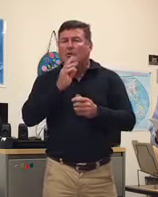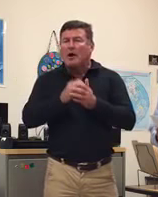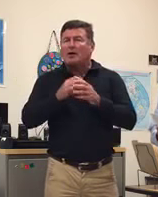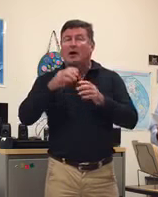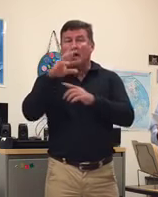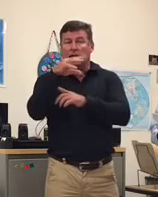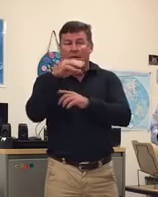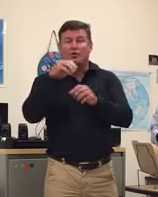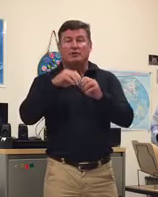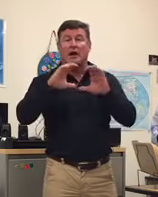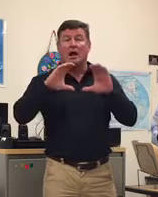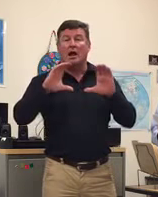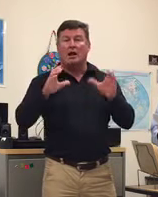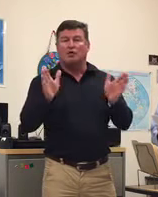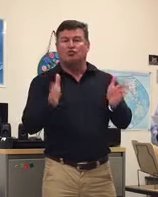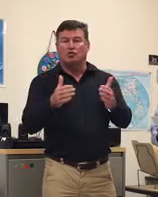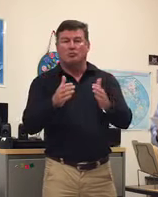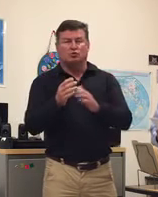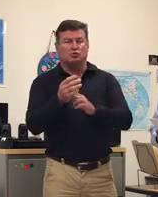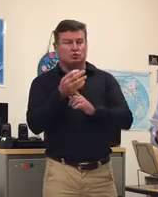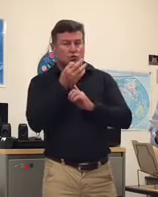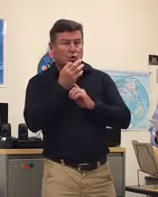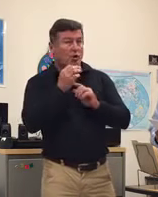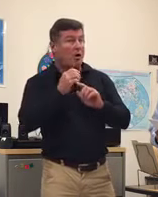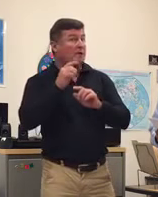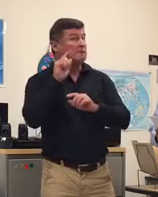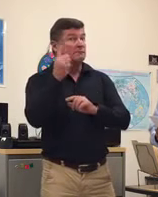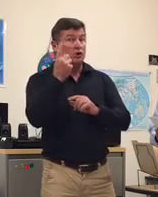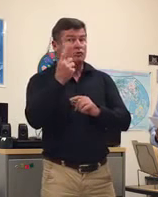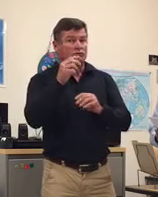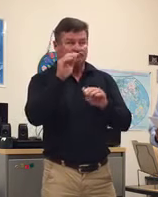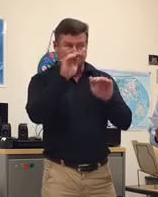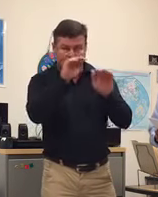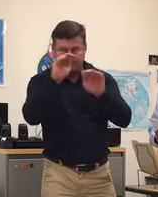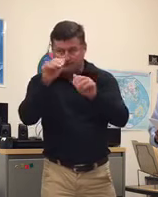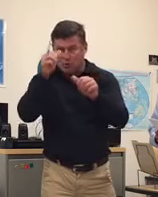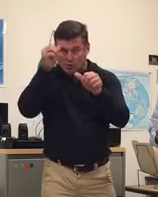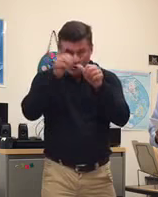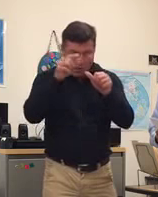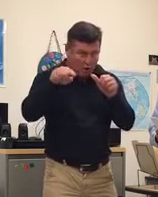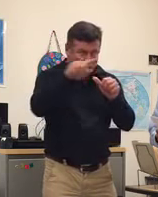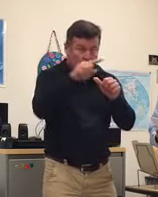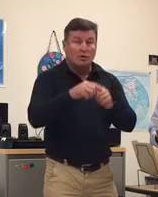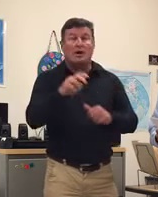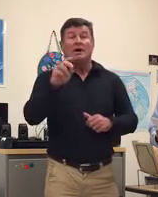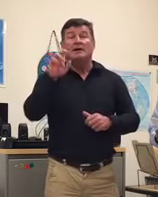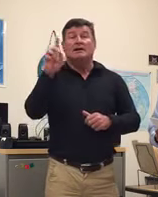cameras in the classroom in a moment. But before we get started, I want to remind everyone that Disability Rights Texas